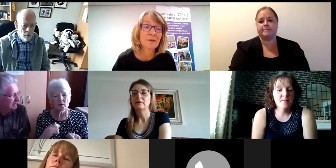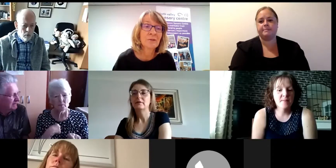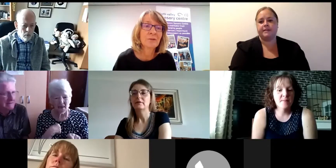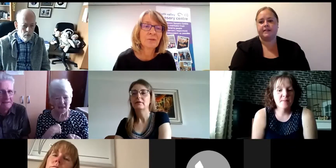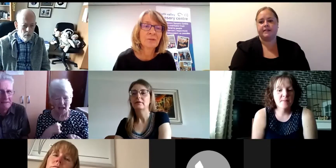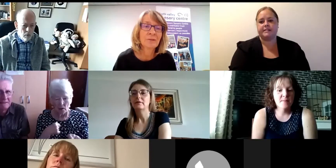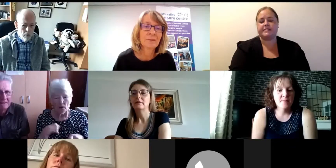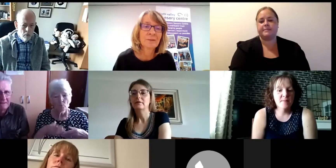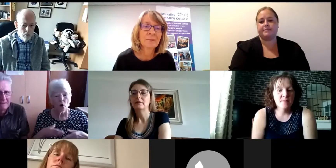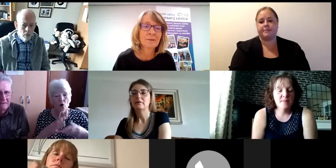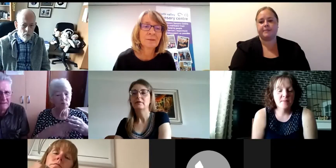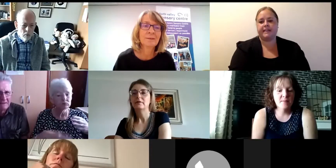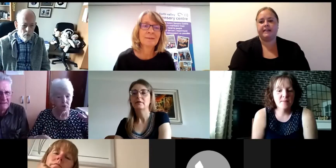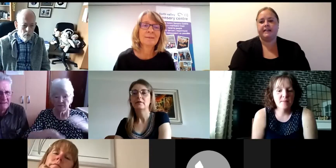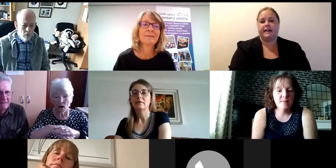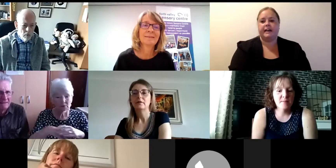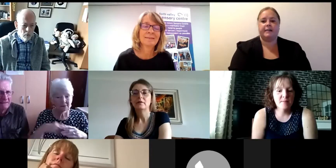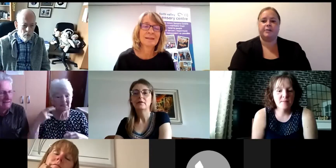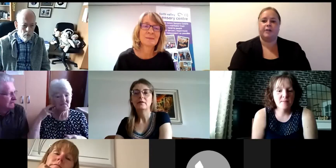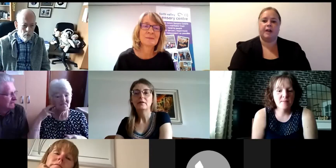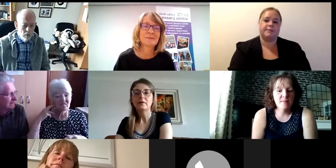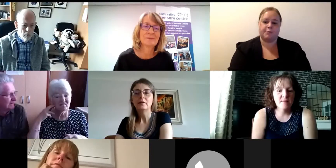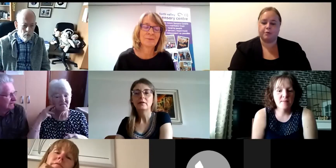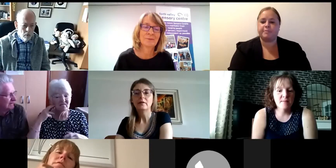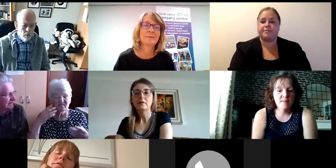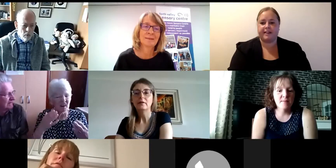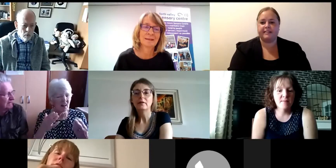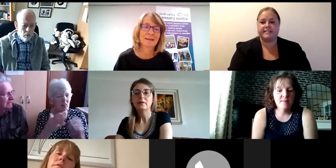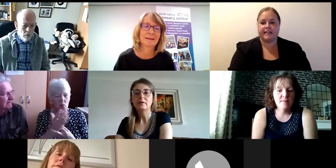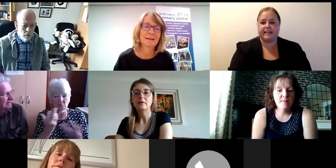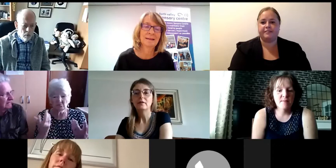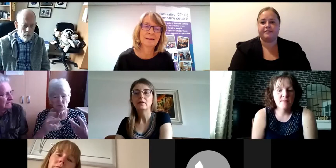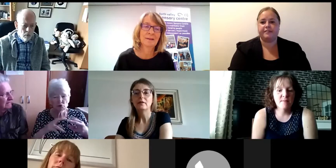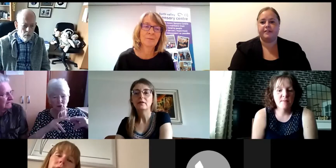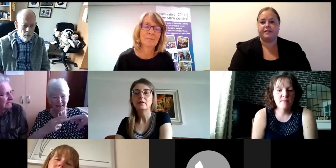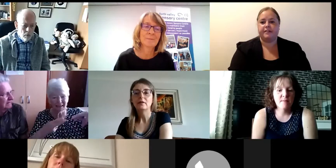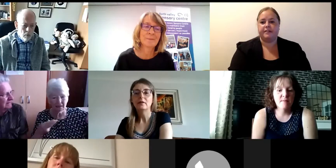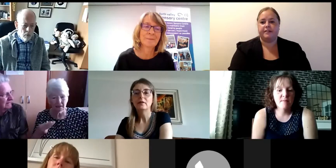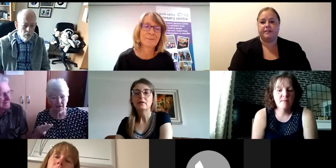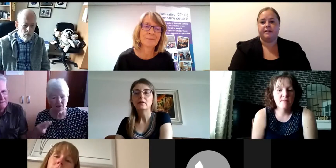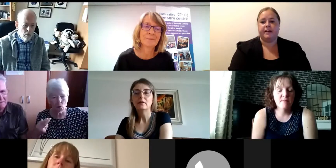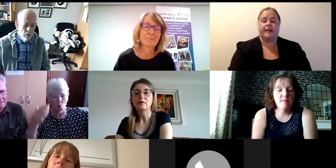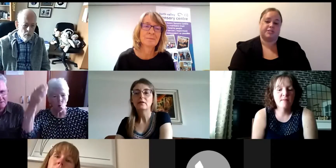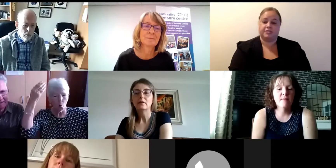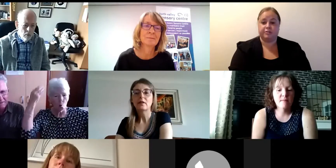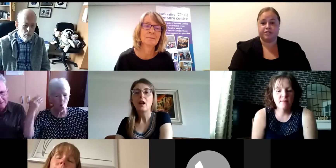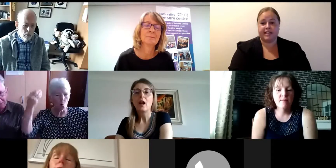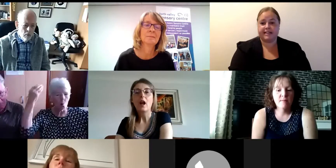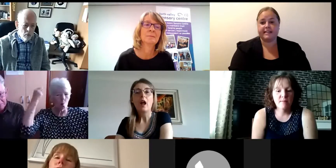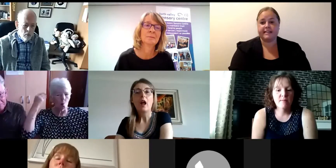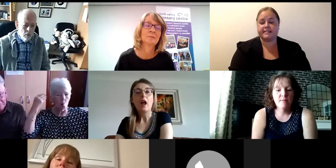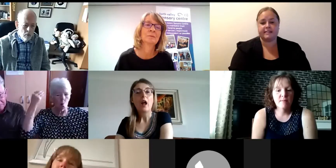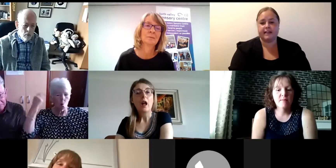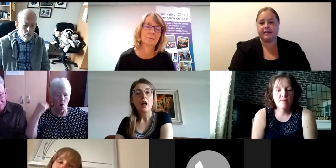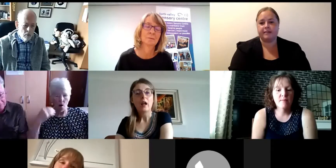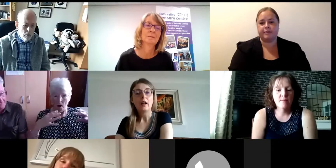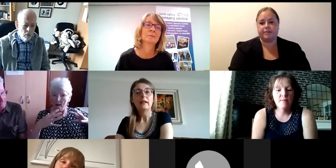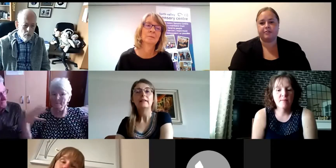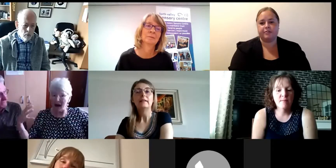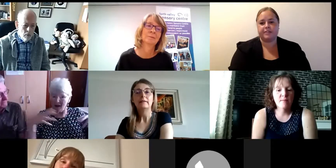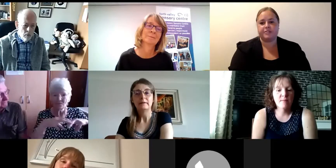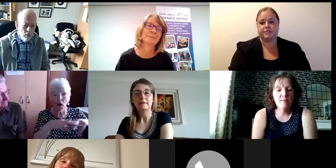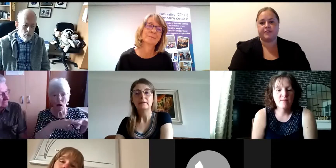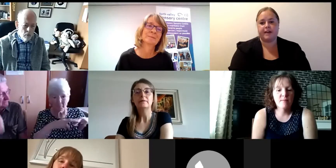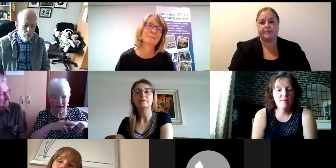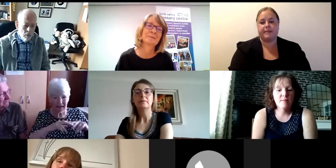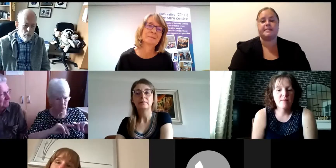I was born profoundly deaf, just through genetics, I've got a big family